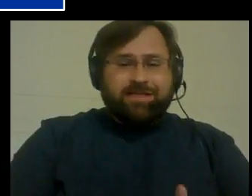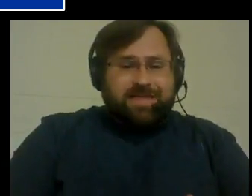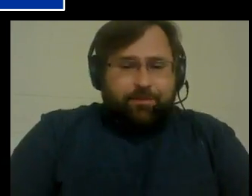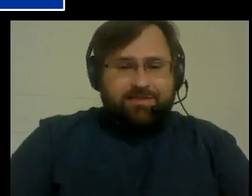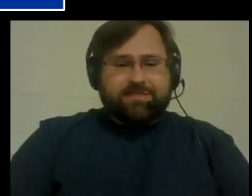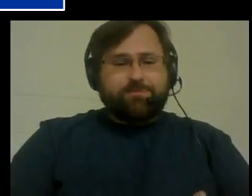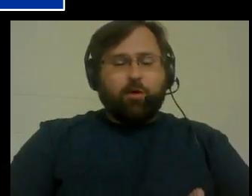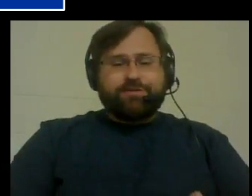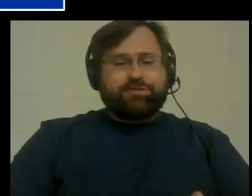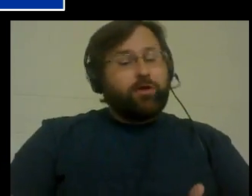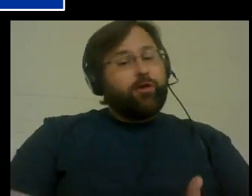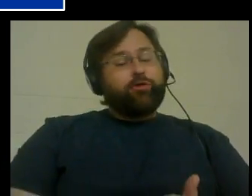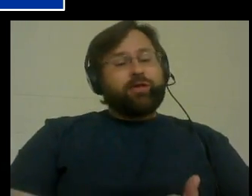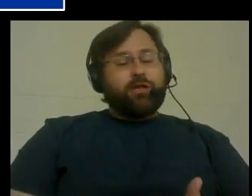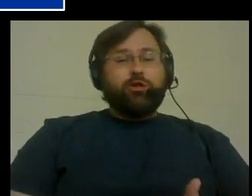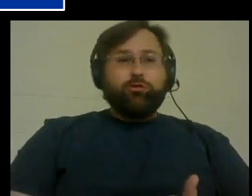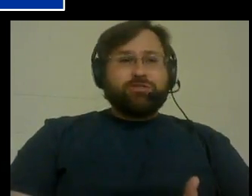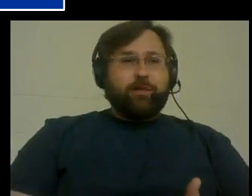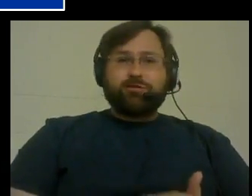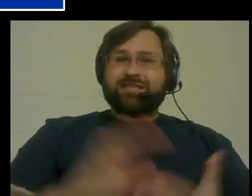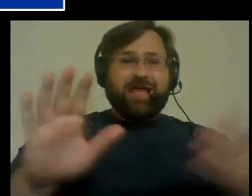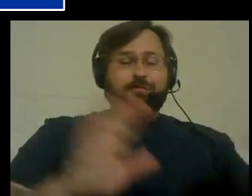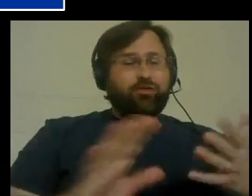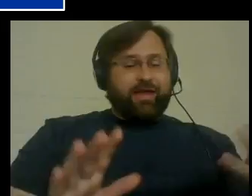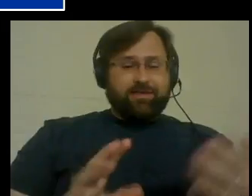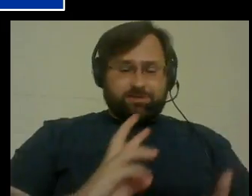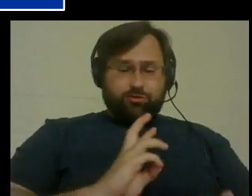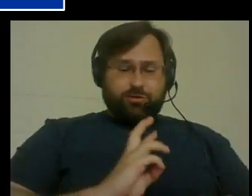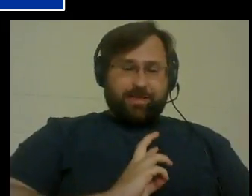one example is in sports you can use numbers to label things so you can label